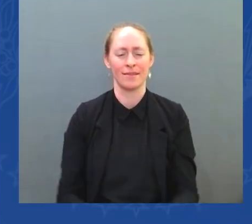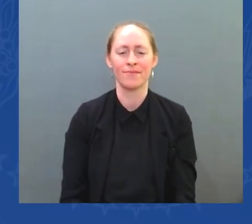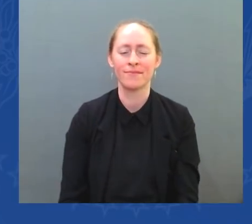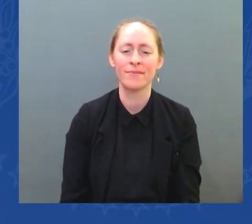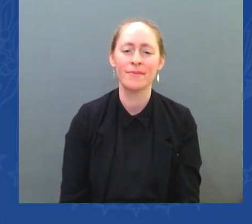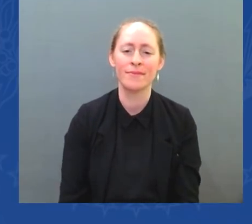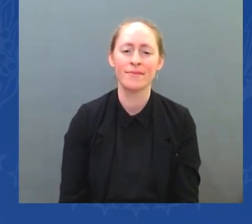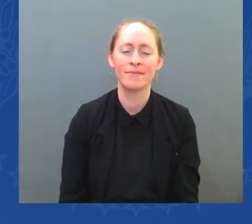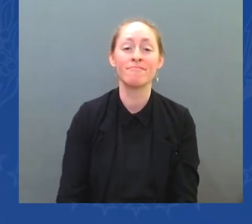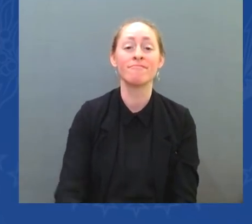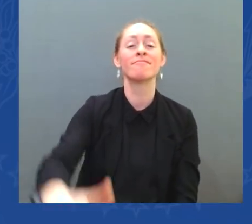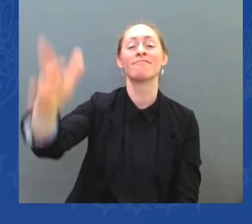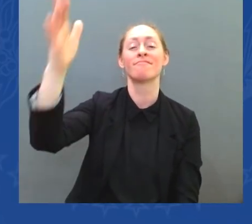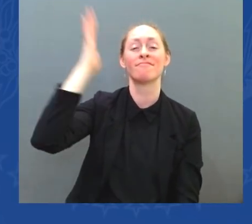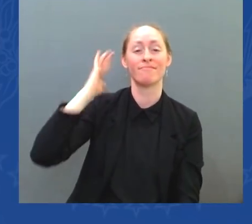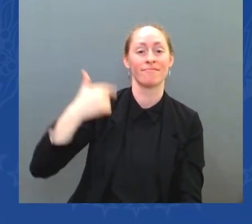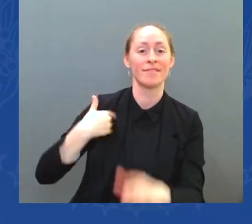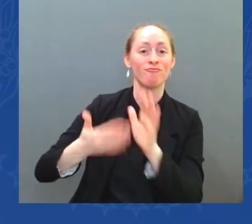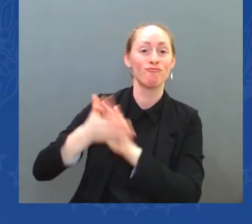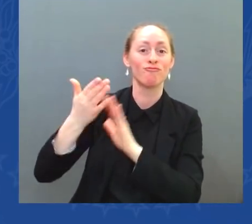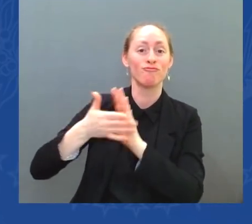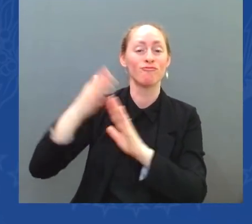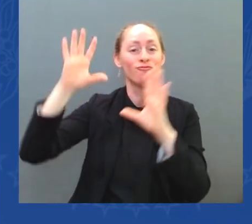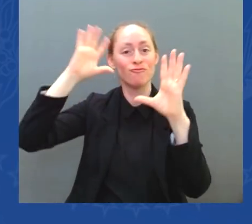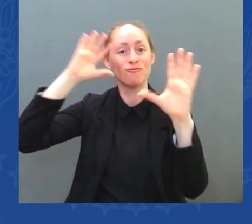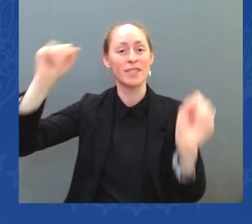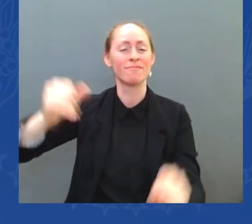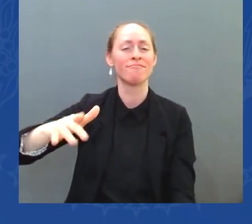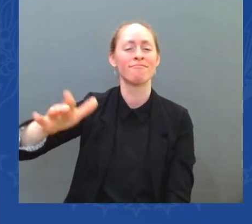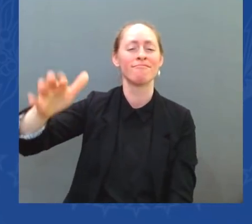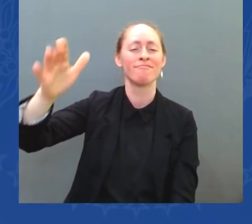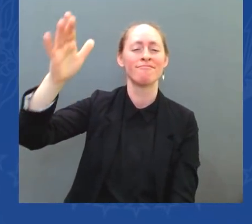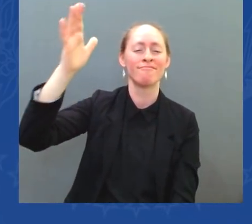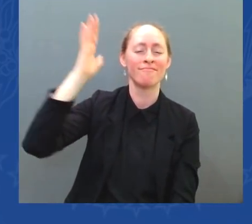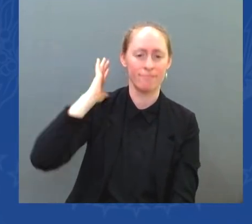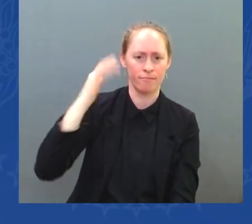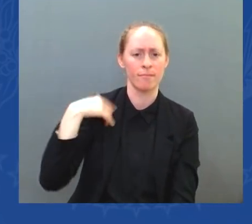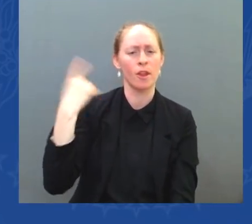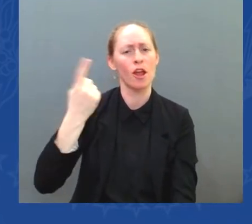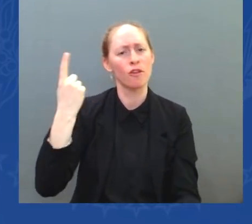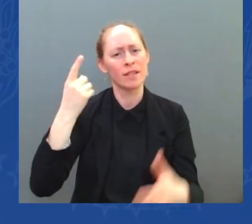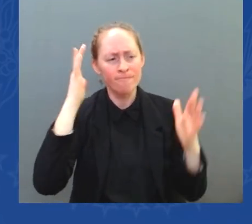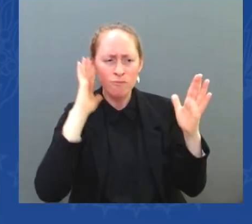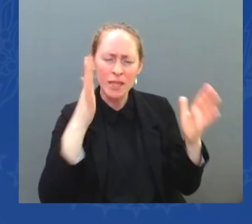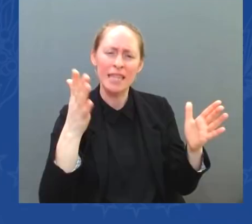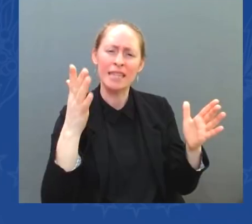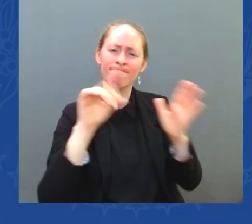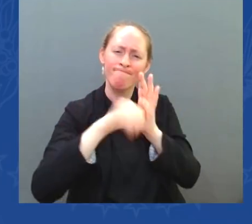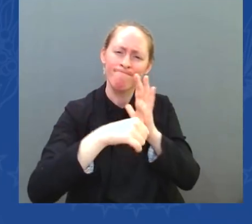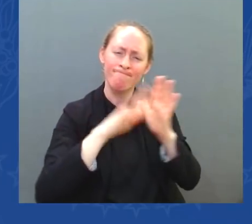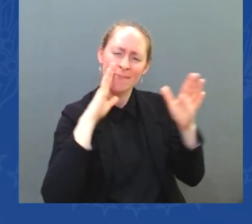the communities who feed and fuel our nation." Well, we are. We are. We're going to deal in people